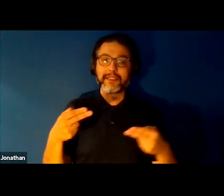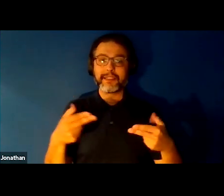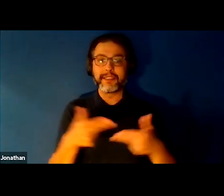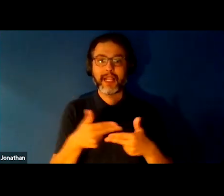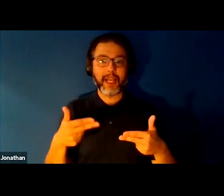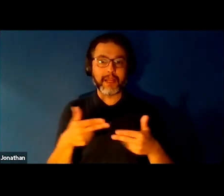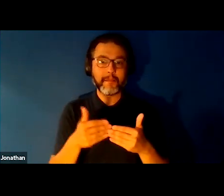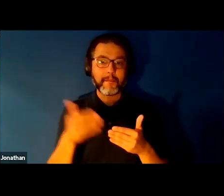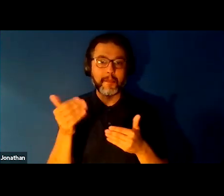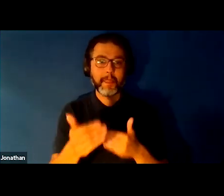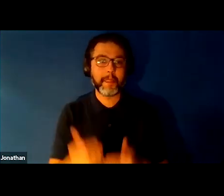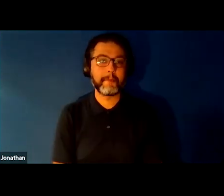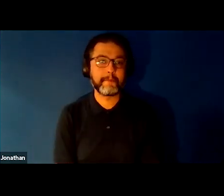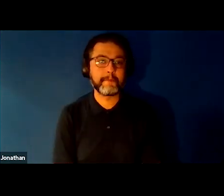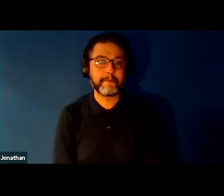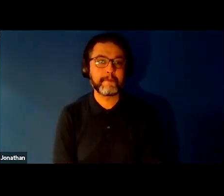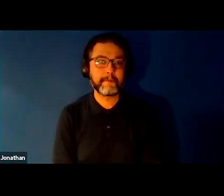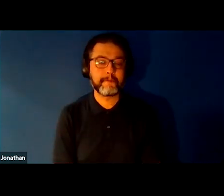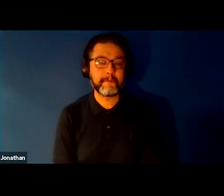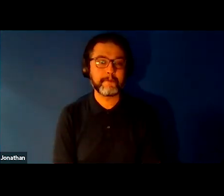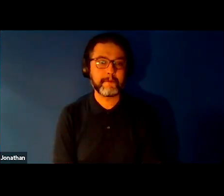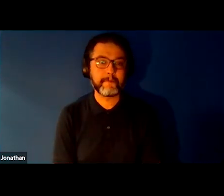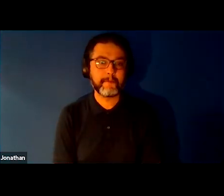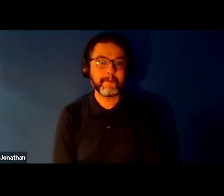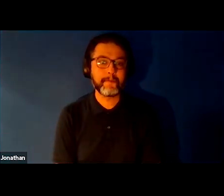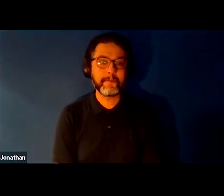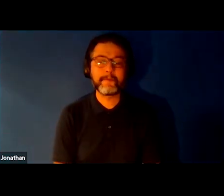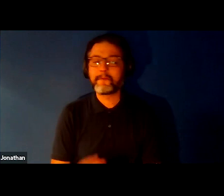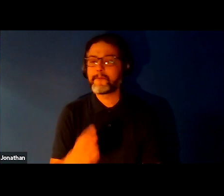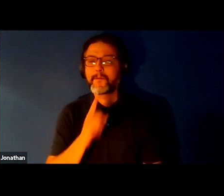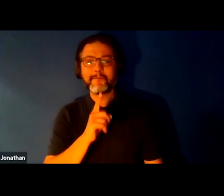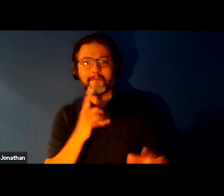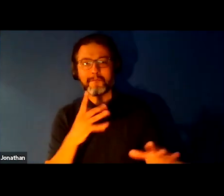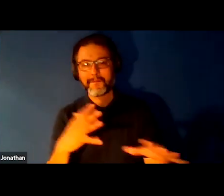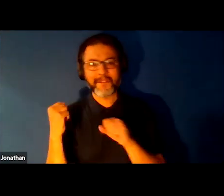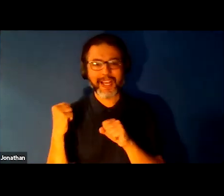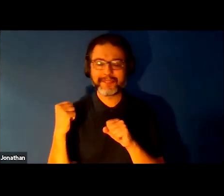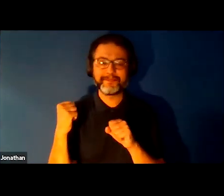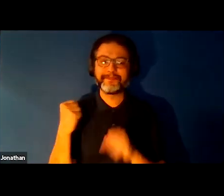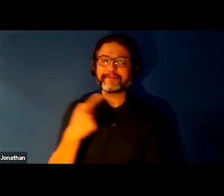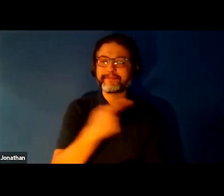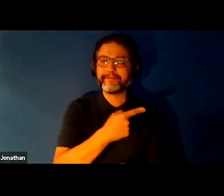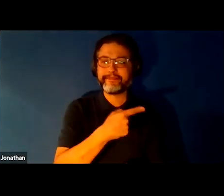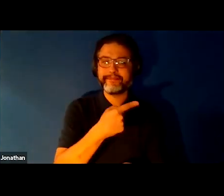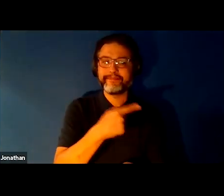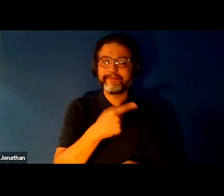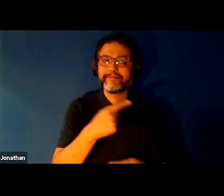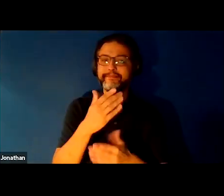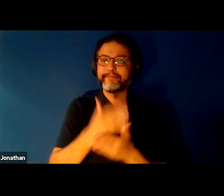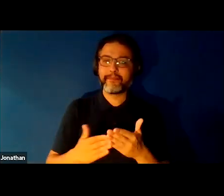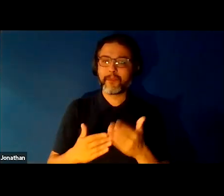So, really quickly, we're moving into 3 now, which was basically the implementation of